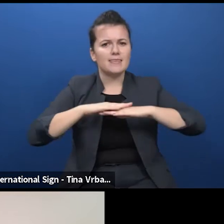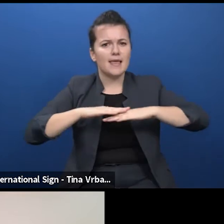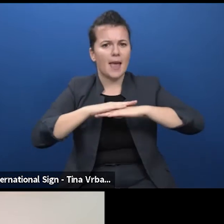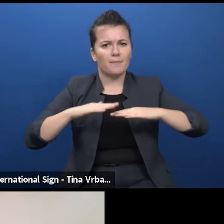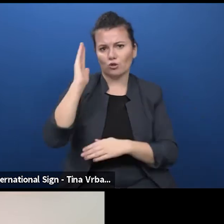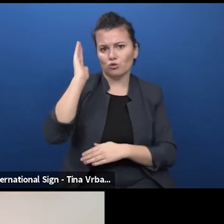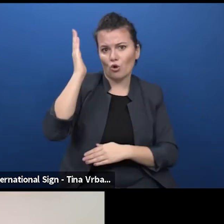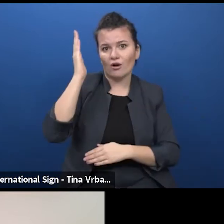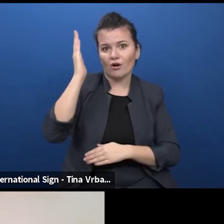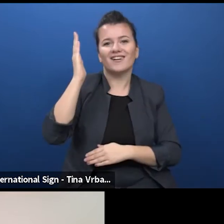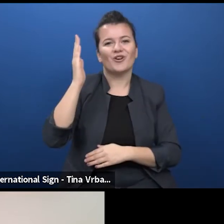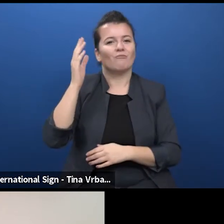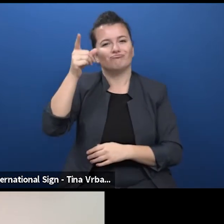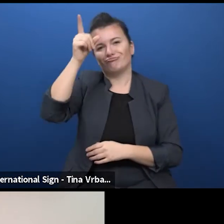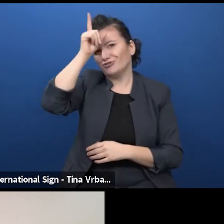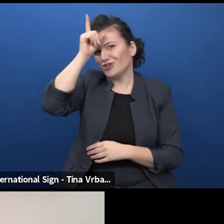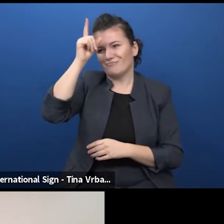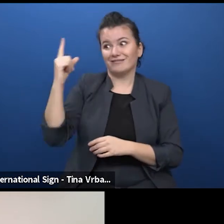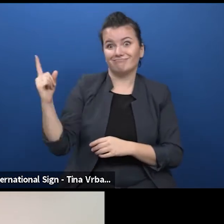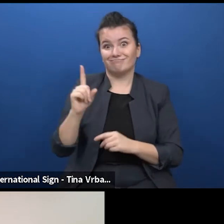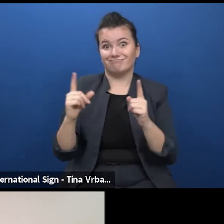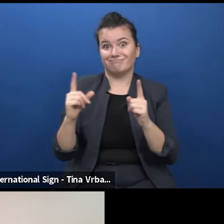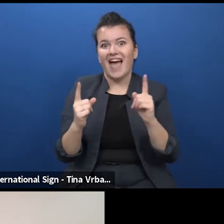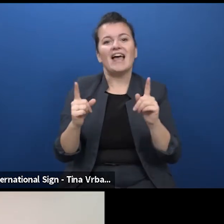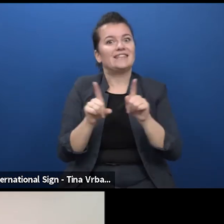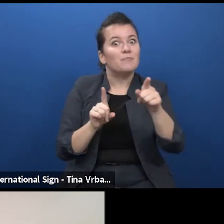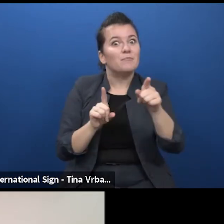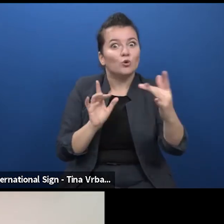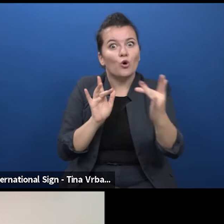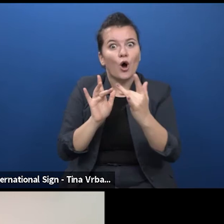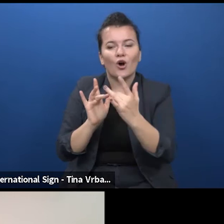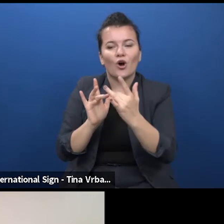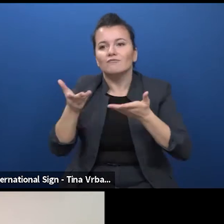Don't hesitate to already set up meetings in our informal networking rooms with the other